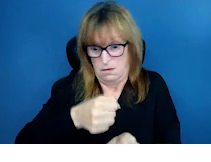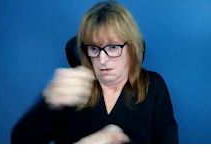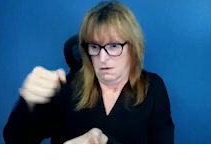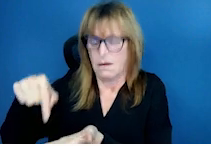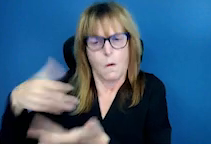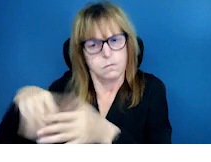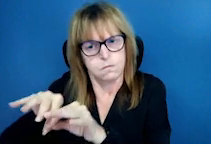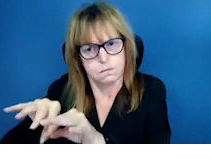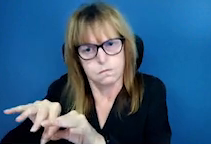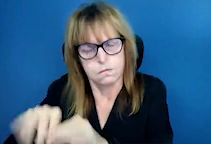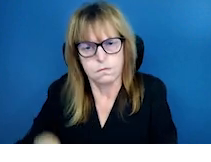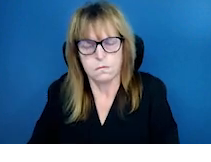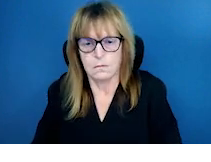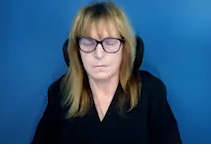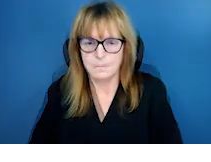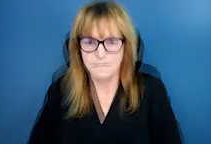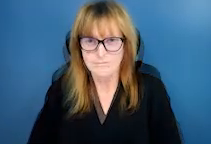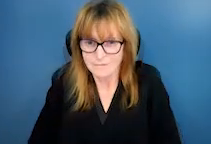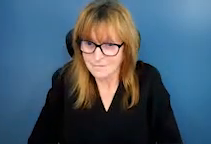This is the end of the webinar. Thank you for joining us today!